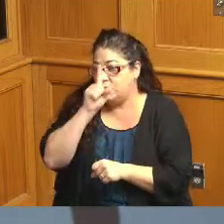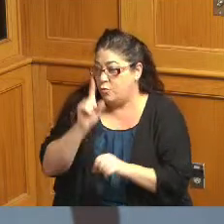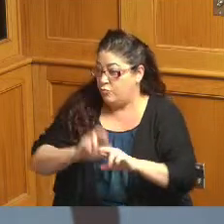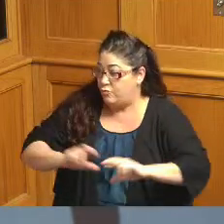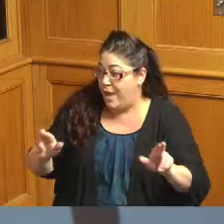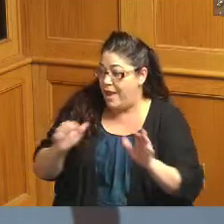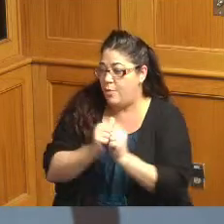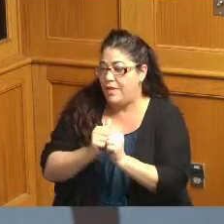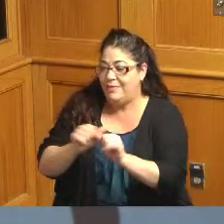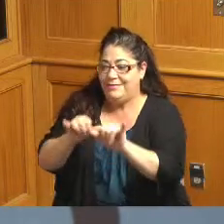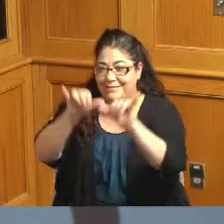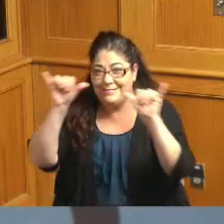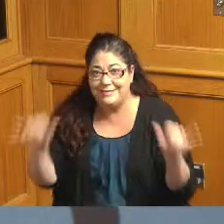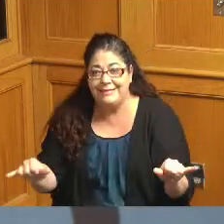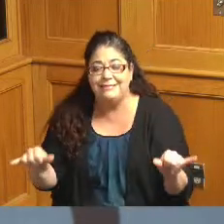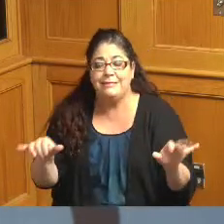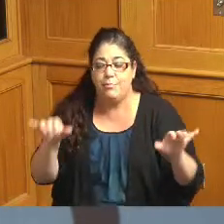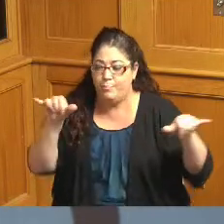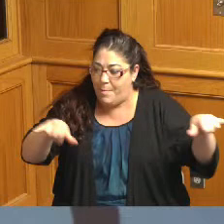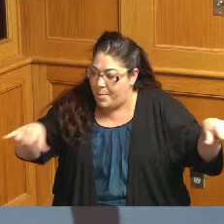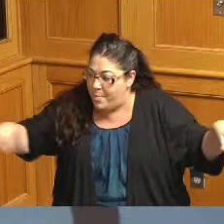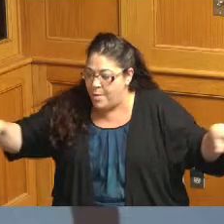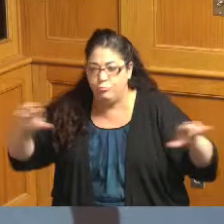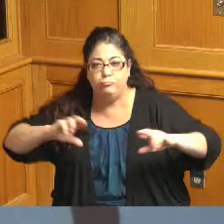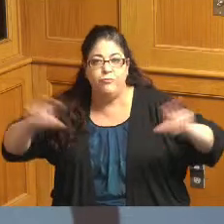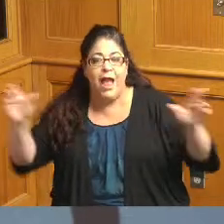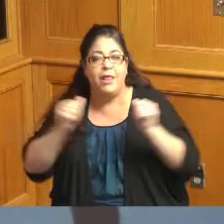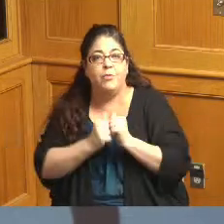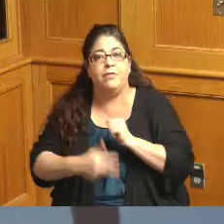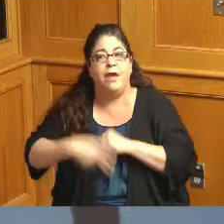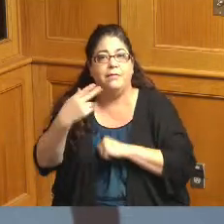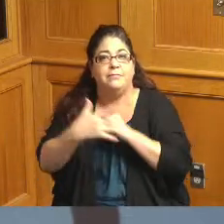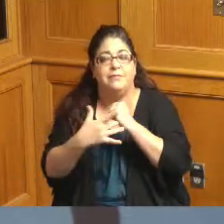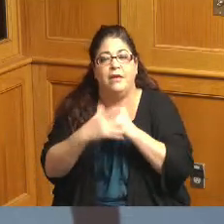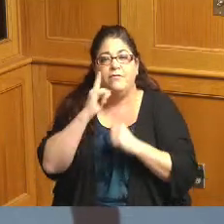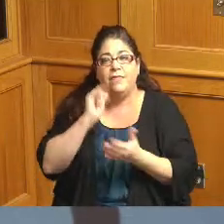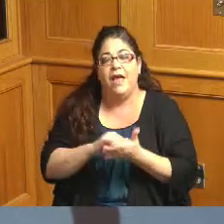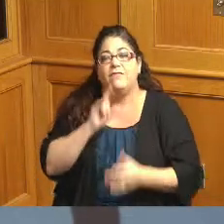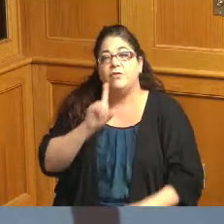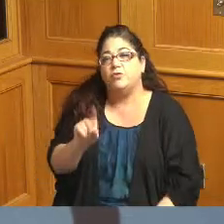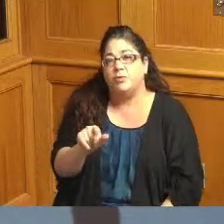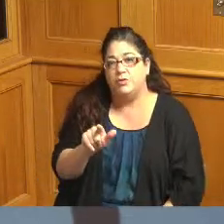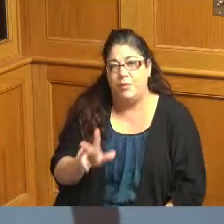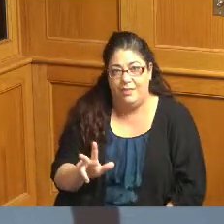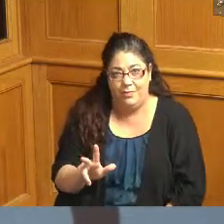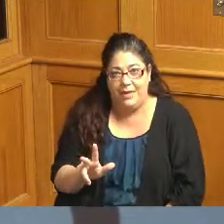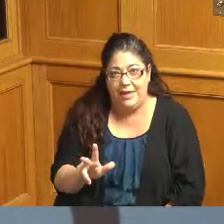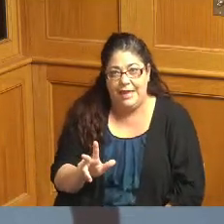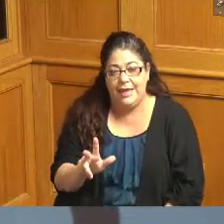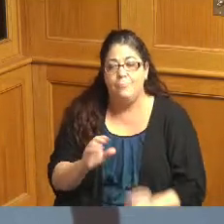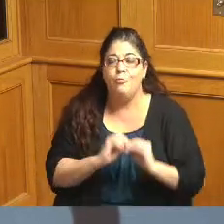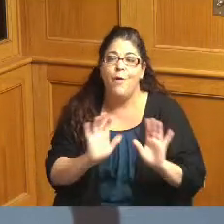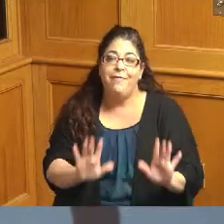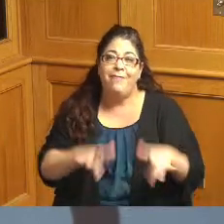to handle those calls and we want to implement that in 2023 where we have a lighter turnout